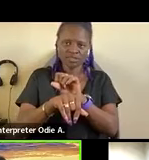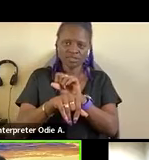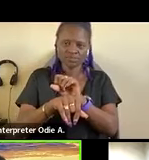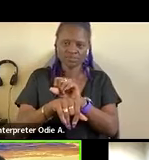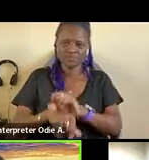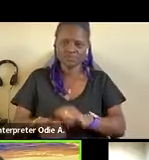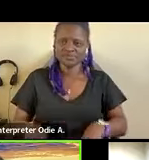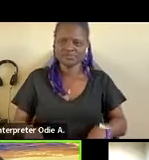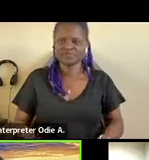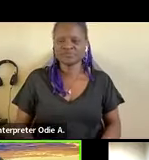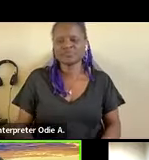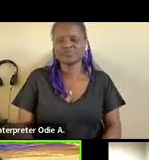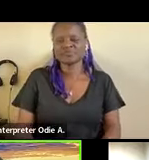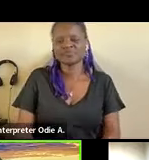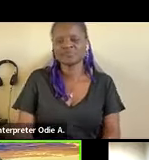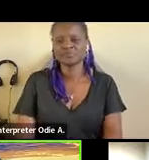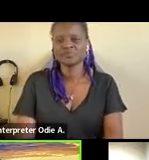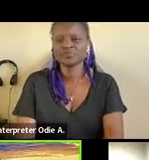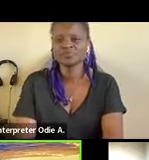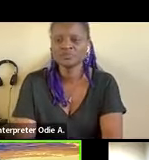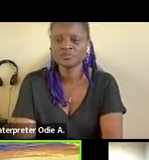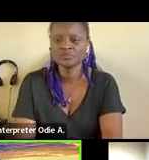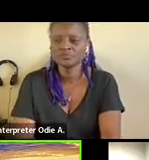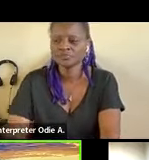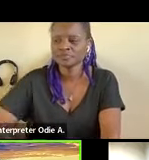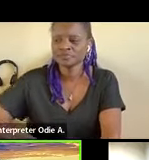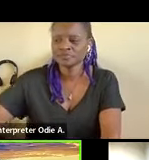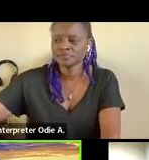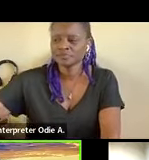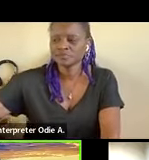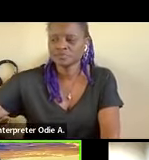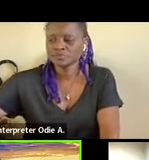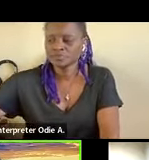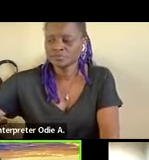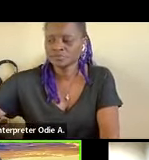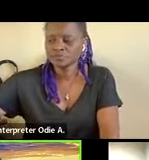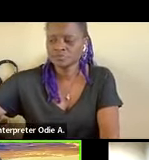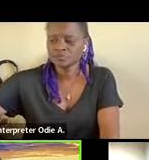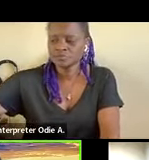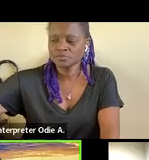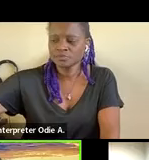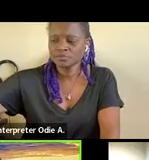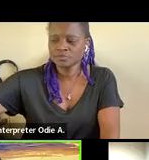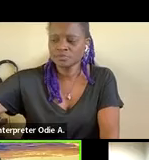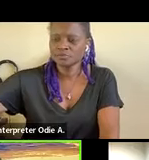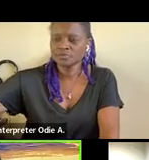Orgvaccine or through the MyTurn CA dot gov website.